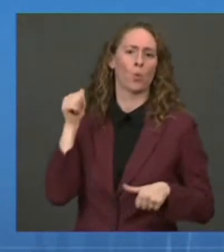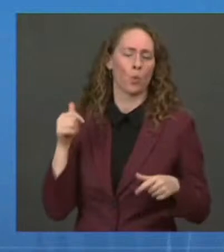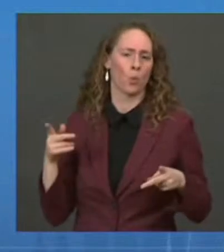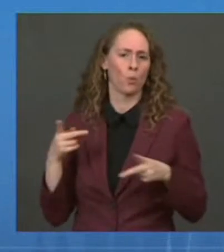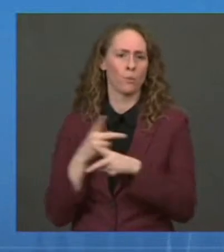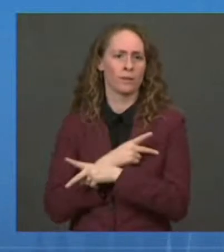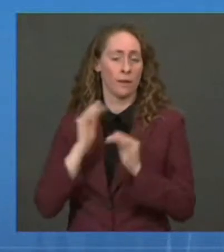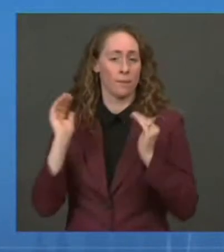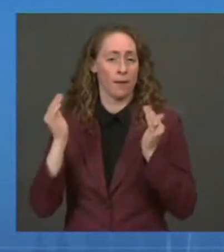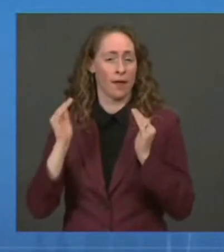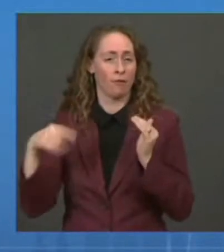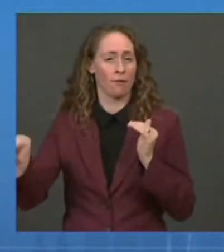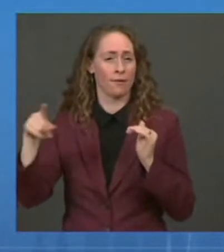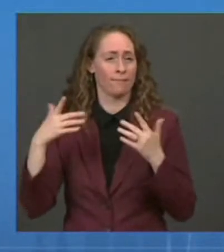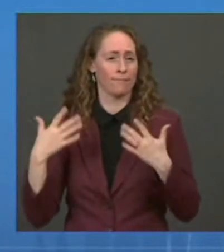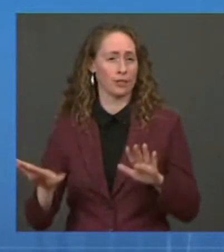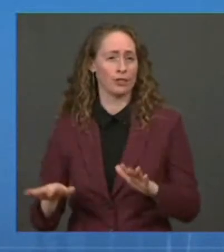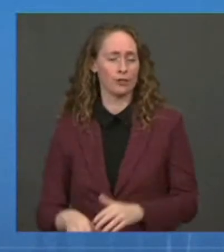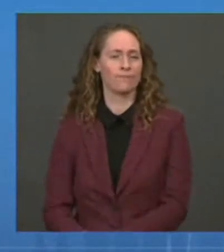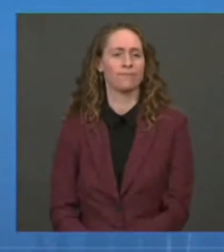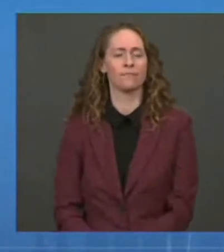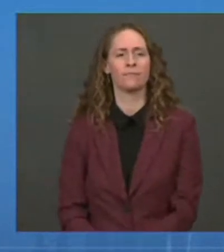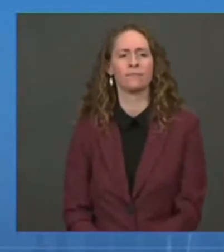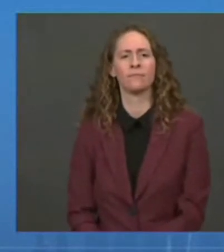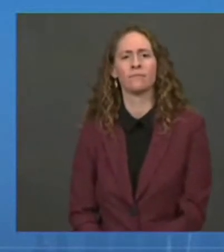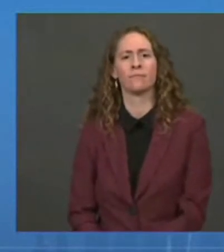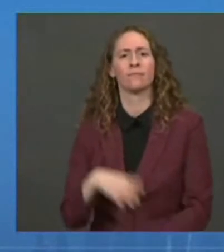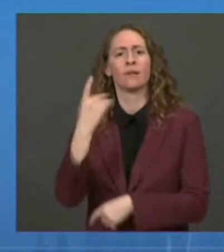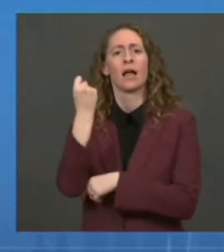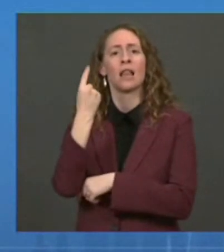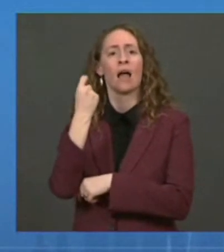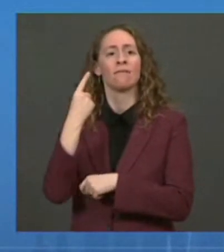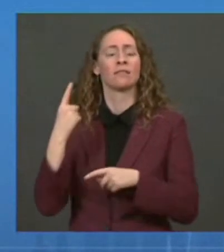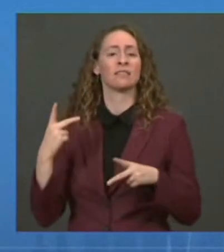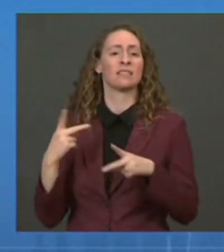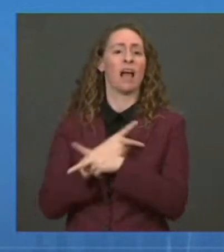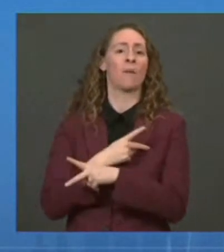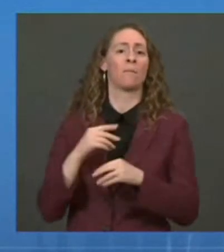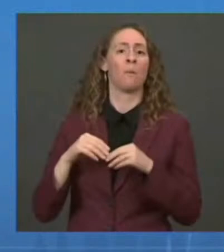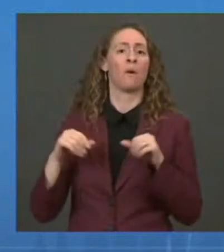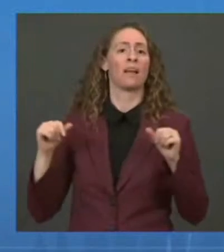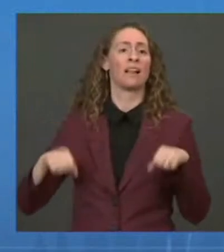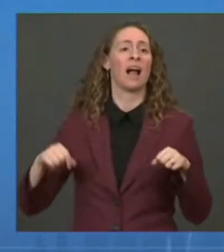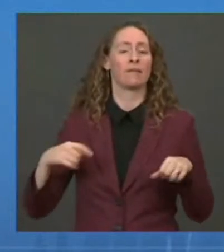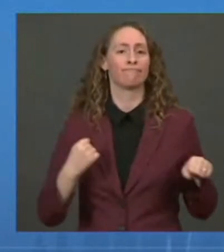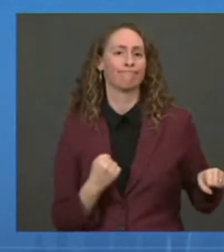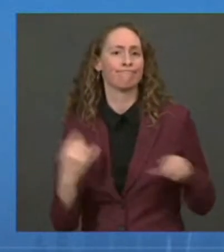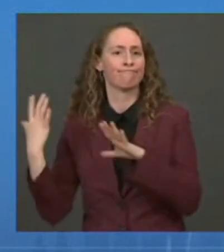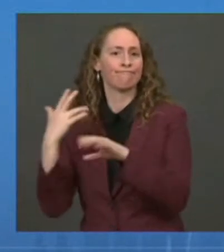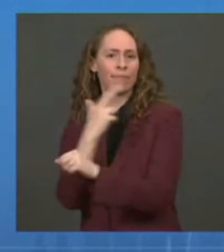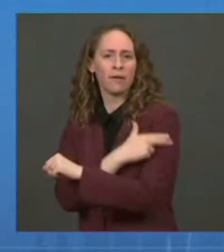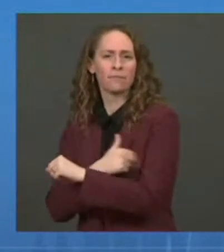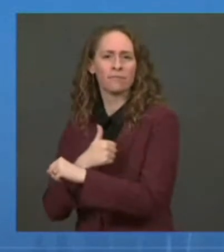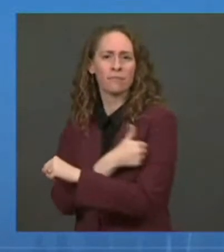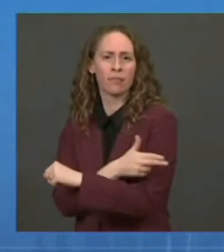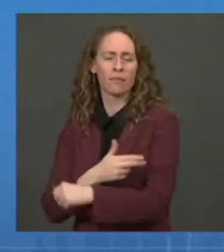INFECTED AND GETTING COVID-19 COMPARED TO FULLY VACCINATED